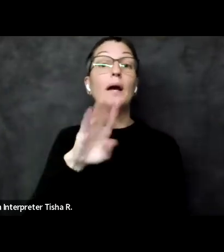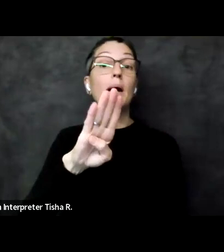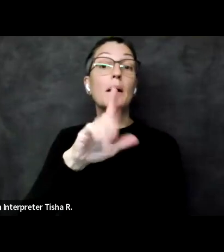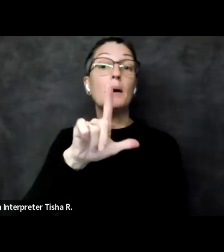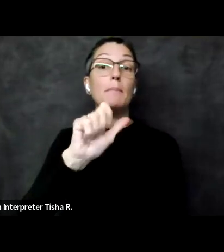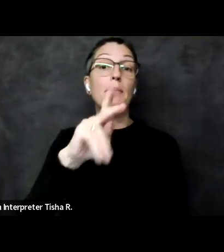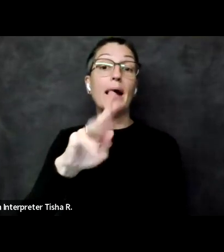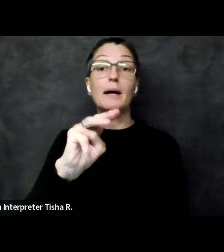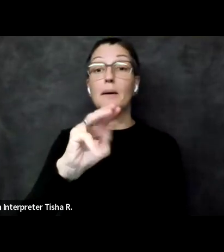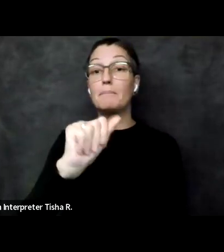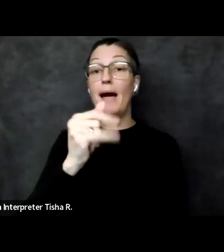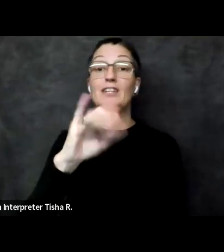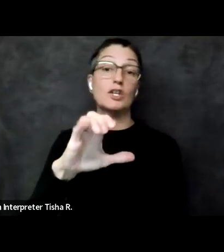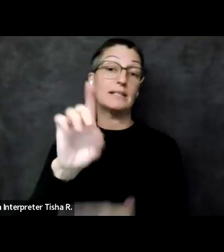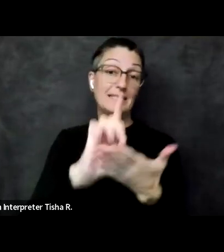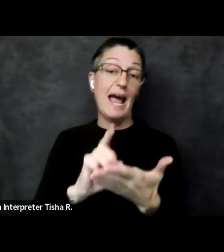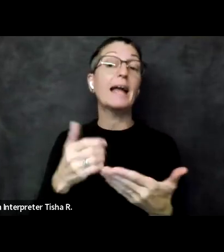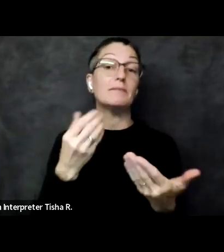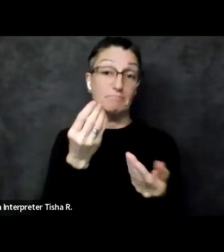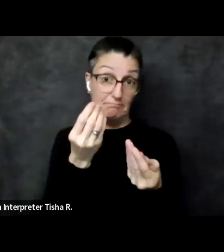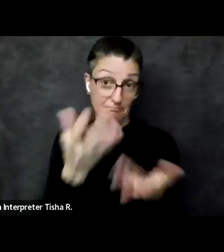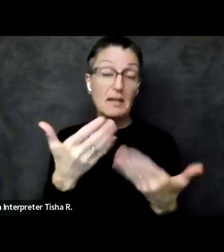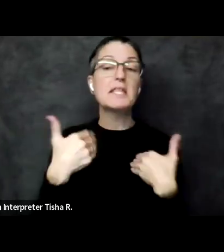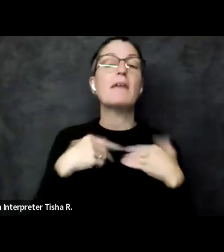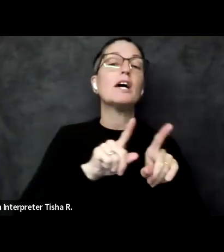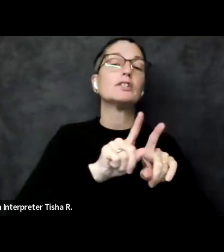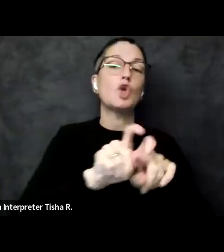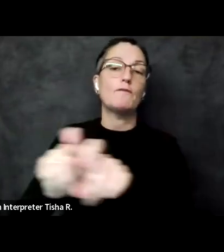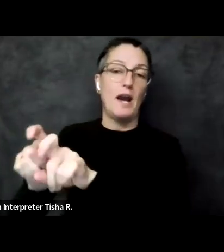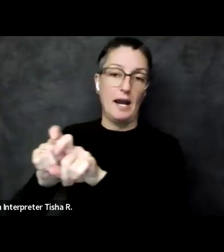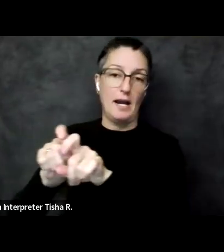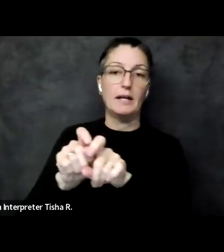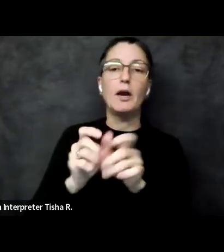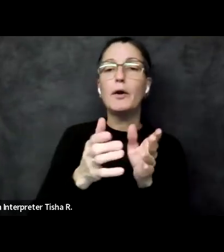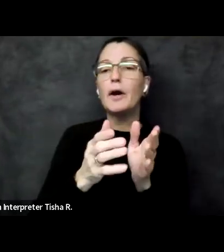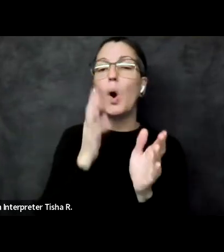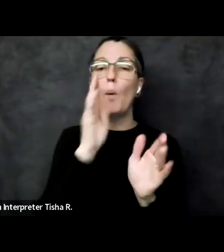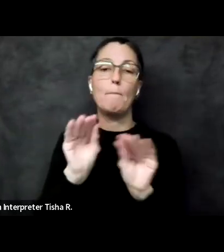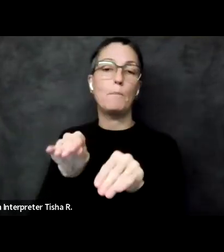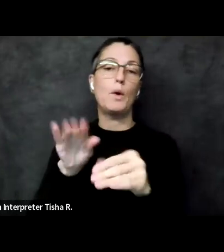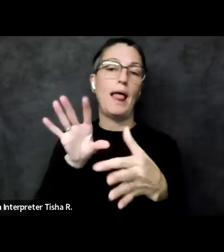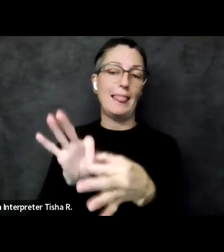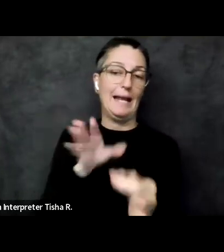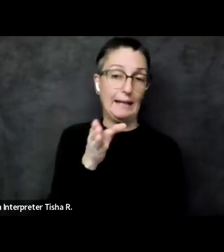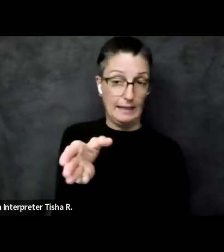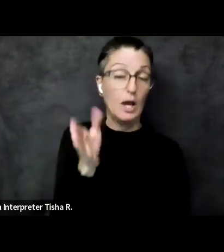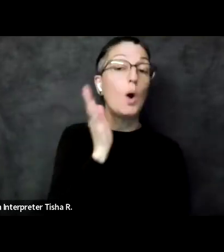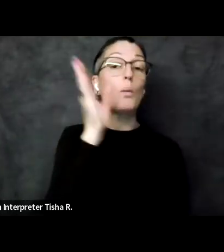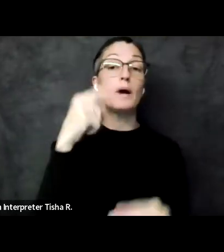I have a survey that I'm going to link to. And I'm also going to email out to everyone today